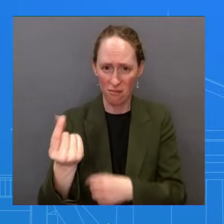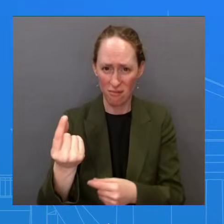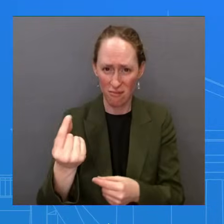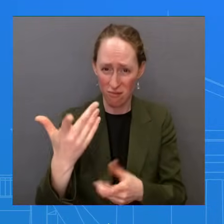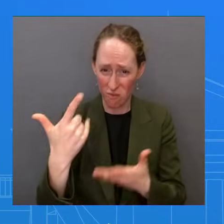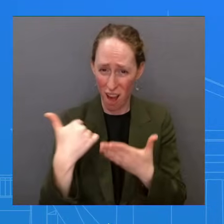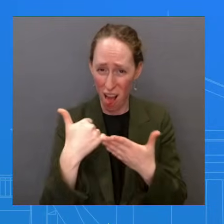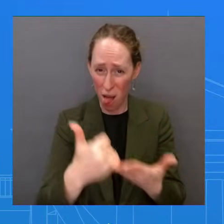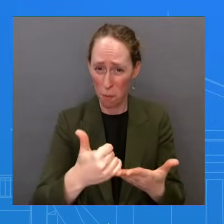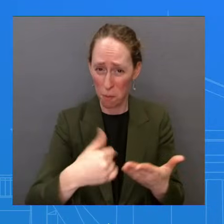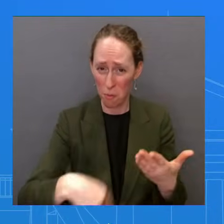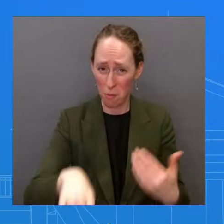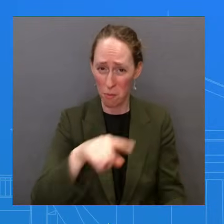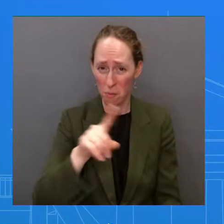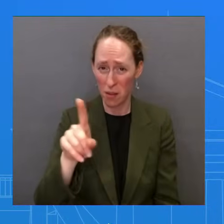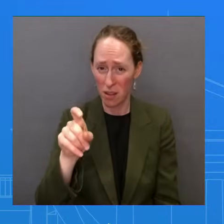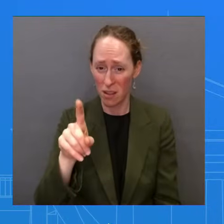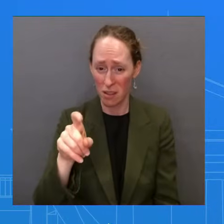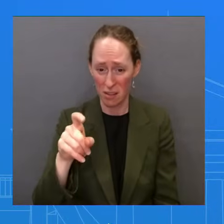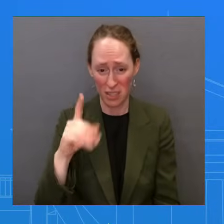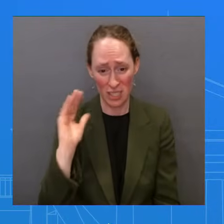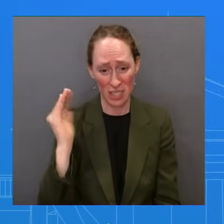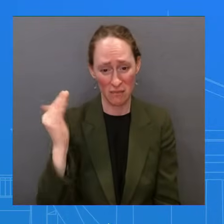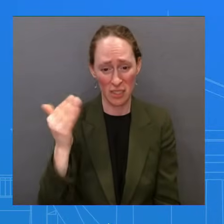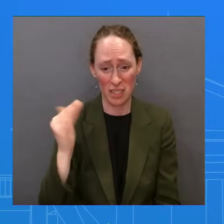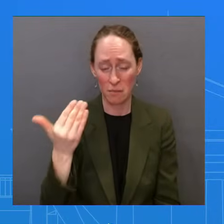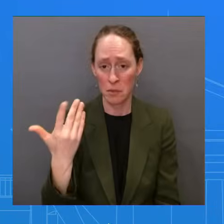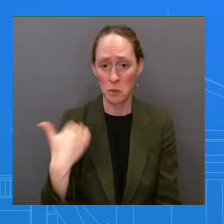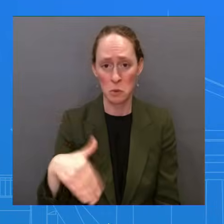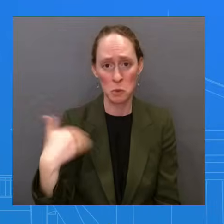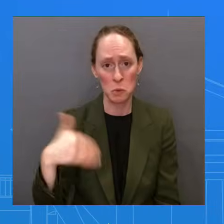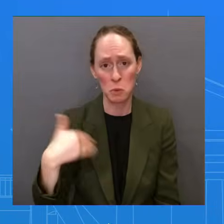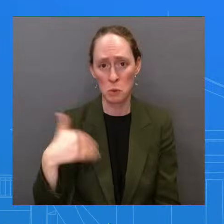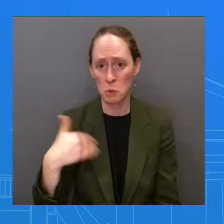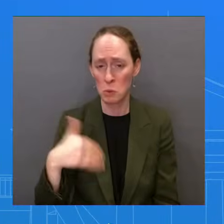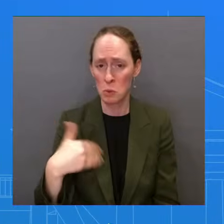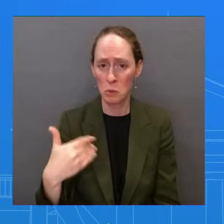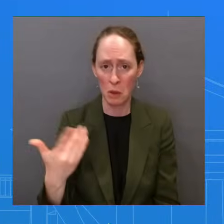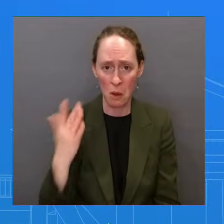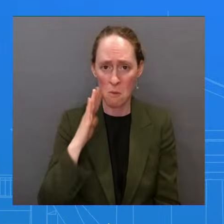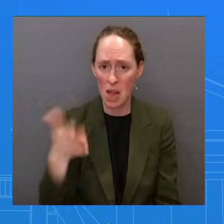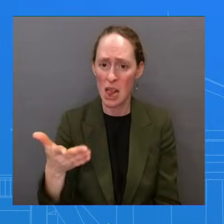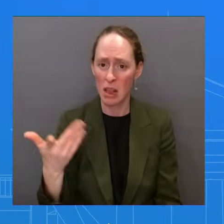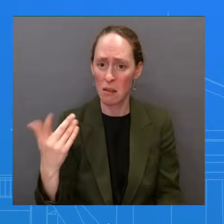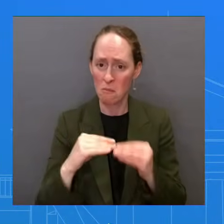in a region that's already struggling with that? Ms. Jean-Pierre: So, very good question. Look, we remain gravely concerned